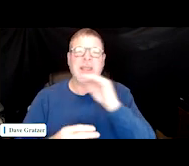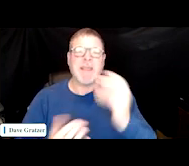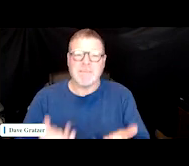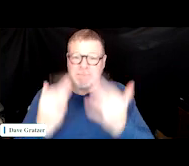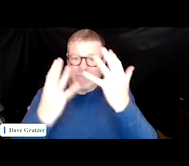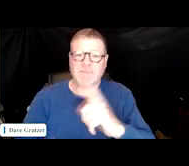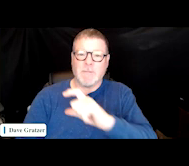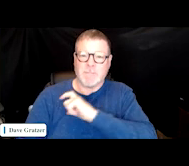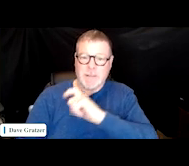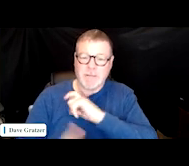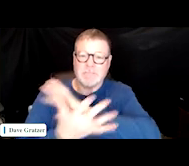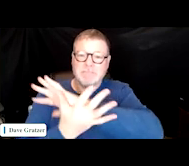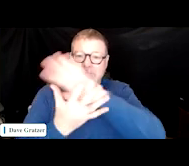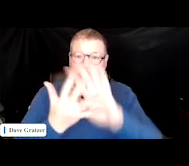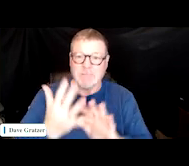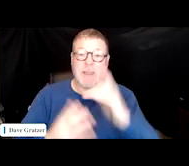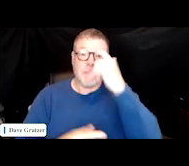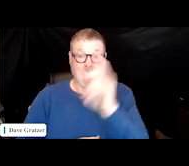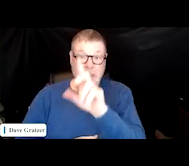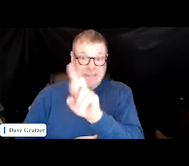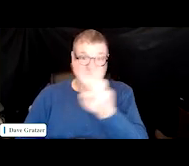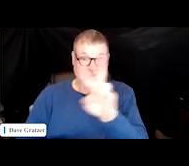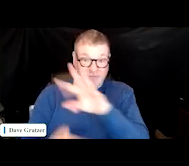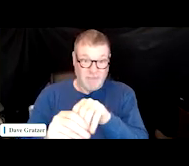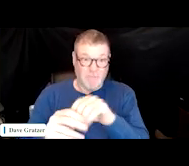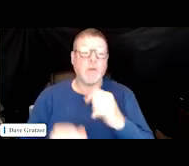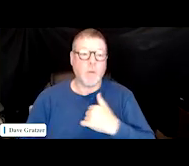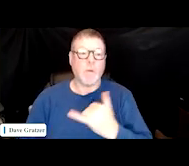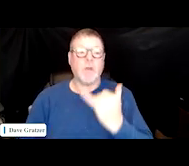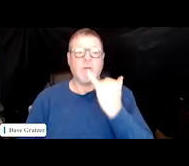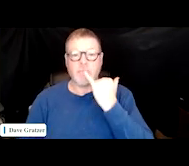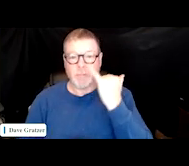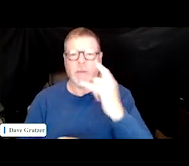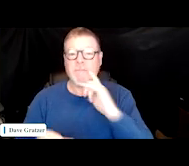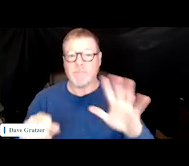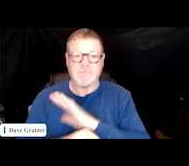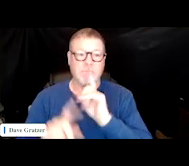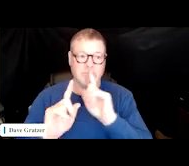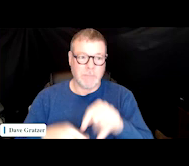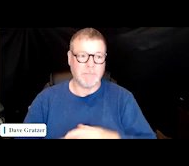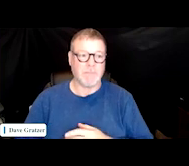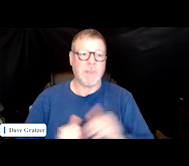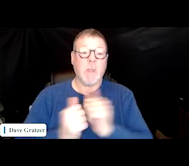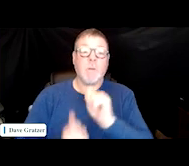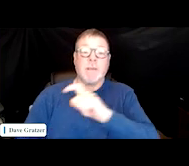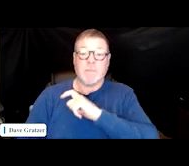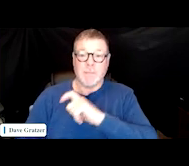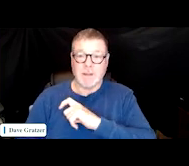In this situation, due to the domestic violence concern, we called for a co-response with police, without sirens.